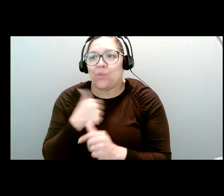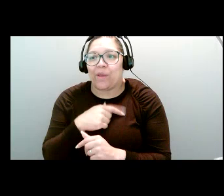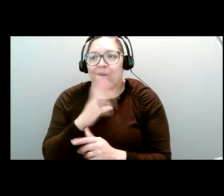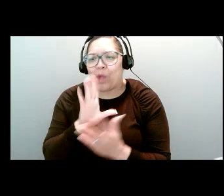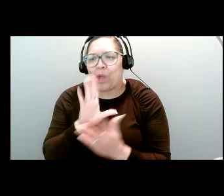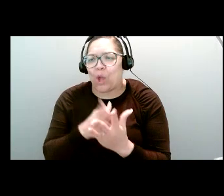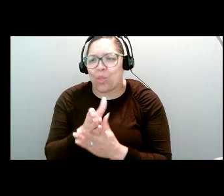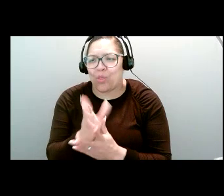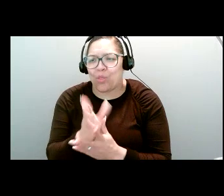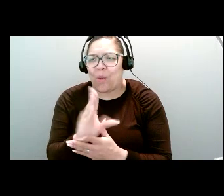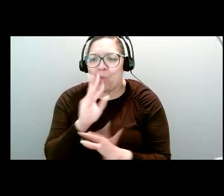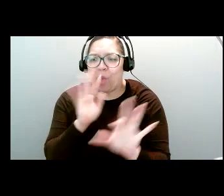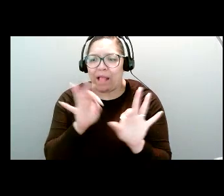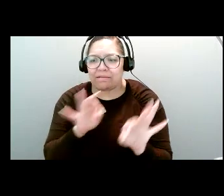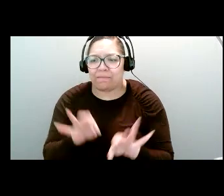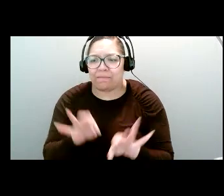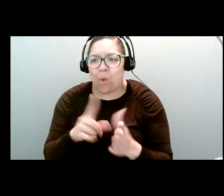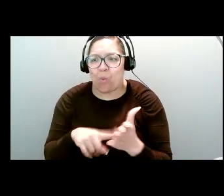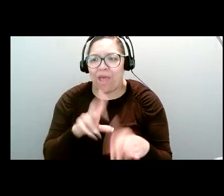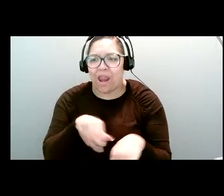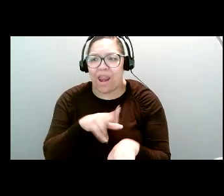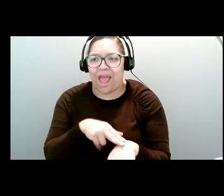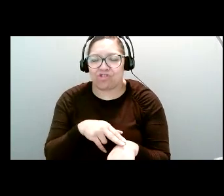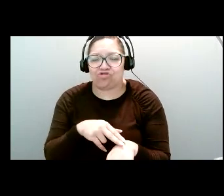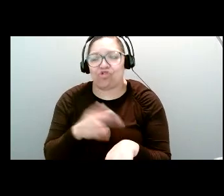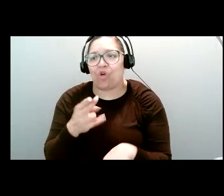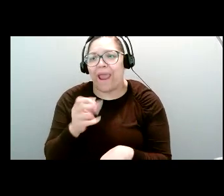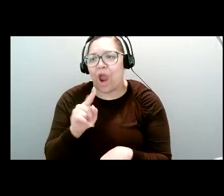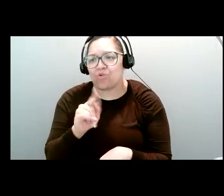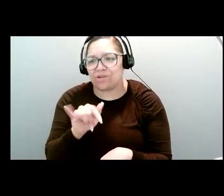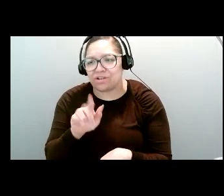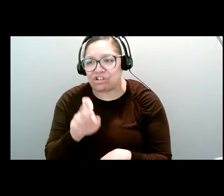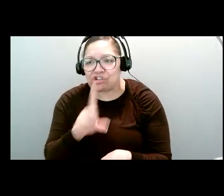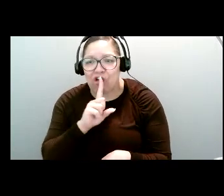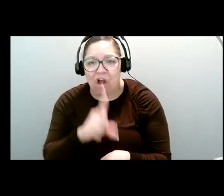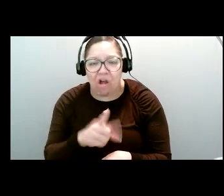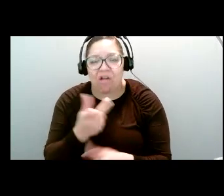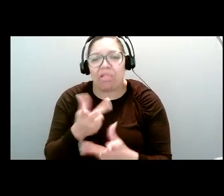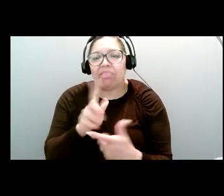what national heritage areas are, the specifics for the Great Dismal Swamp